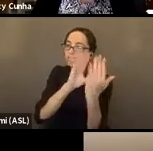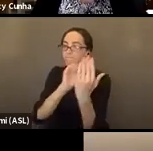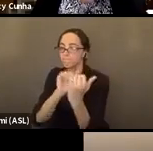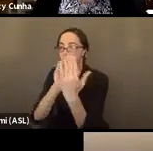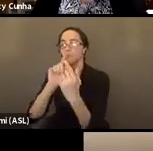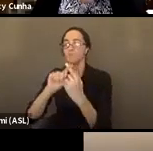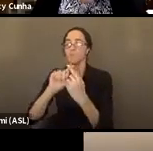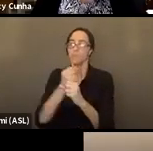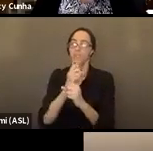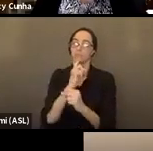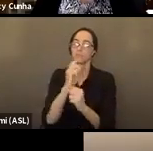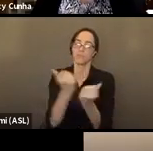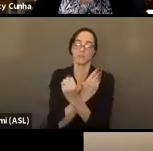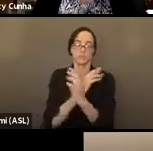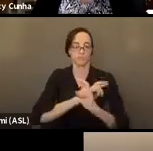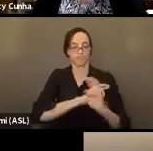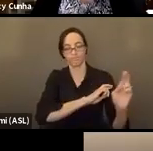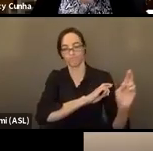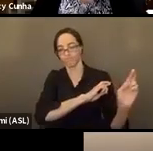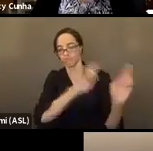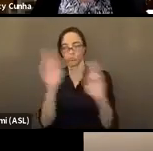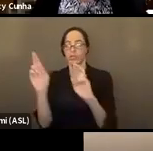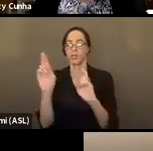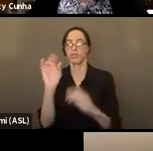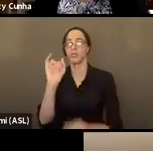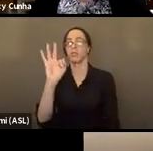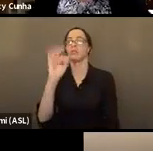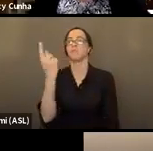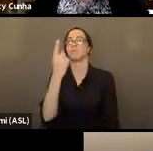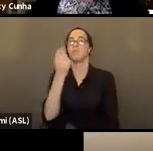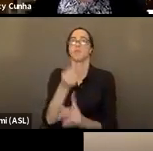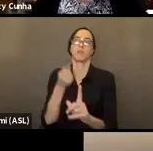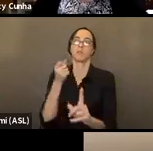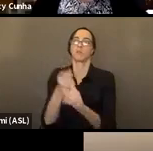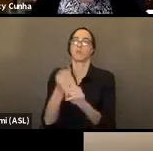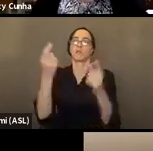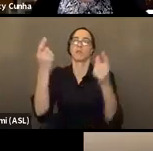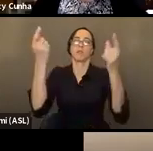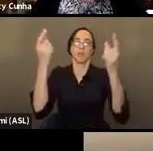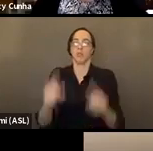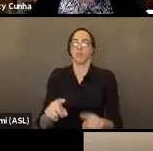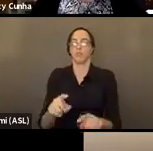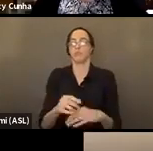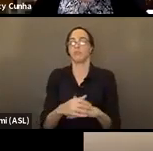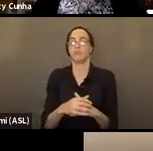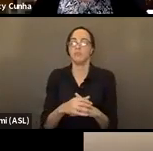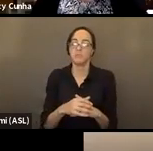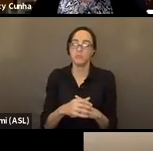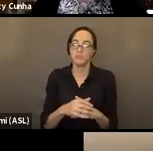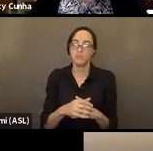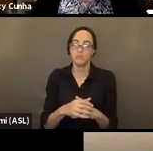for the event that anything comes our way i'm certainly glad that we're beyond the fire season